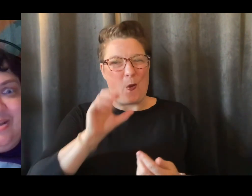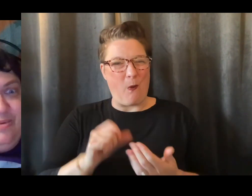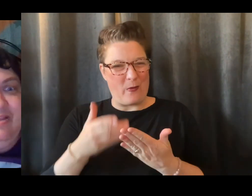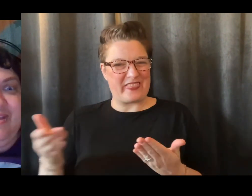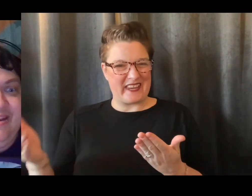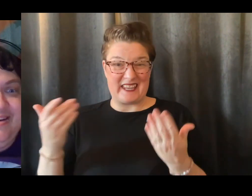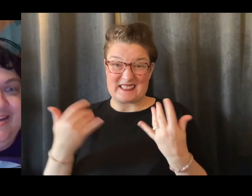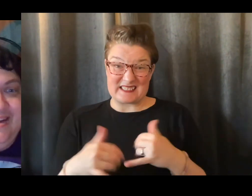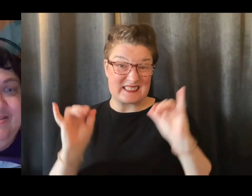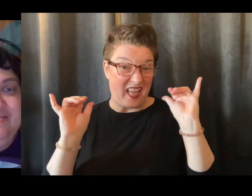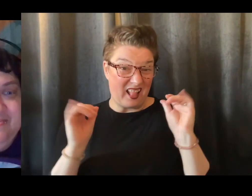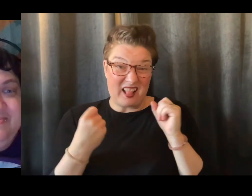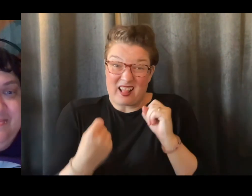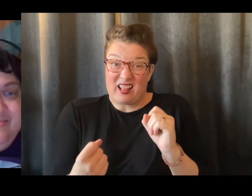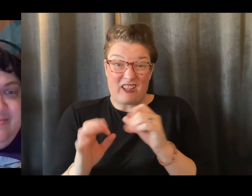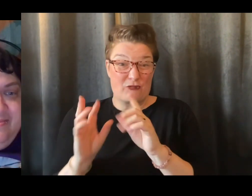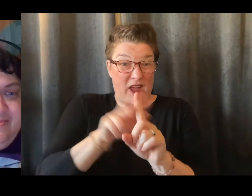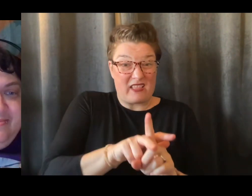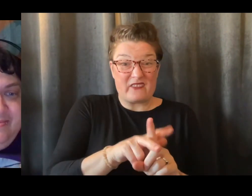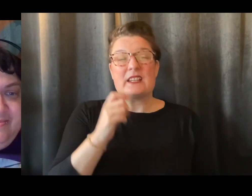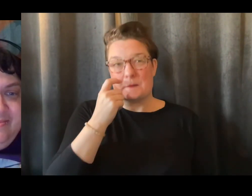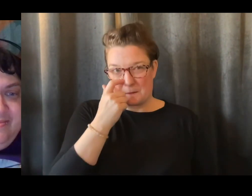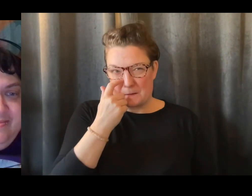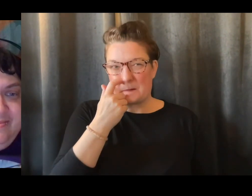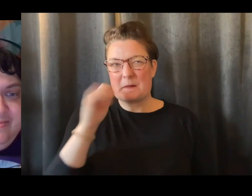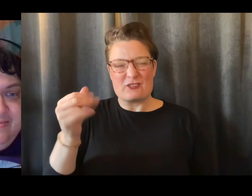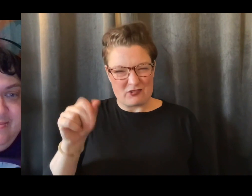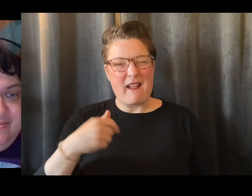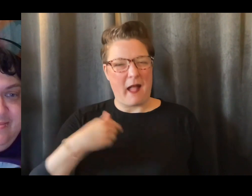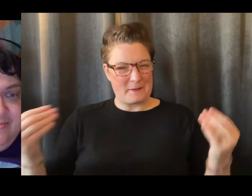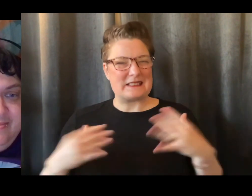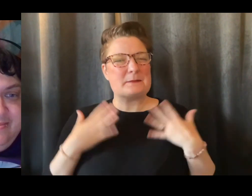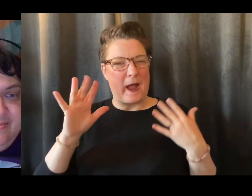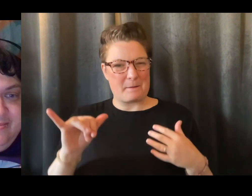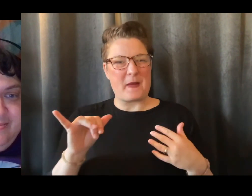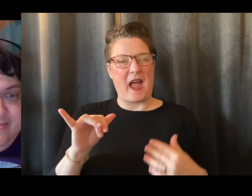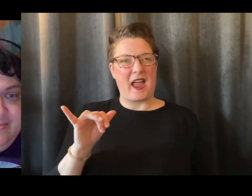I'm inspired by, how intrigued you are, Rebekah, with thinking about generations